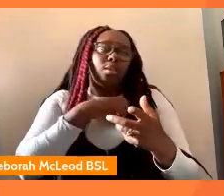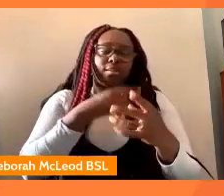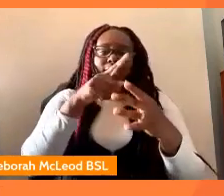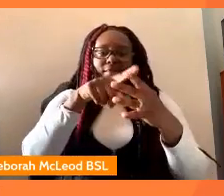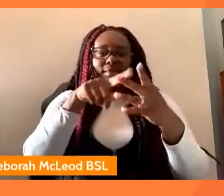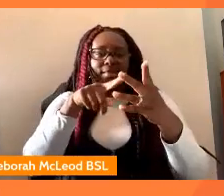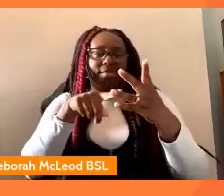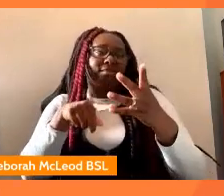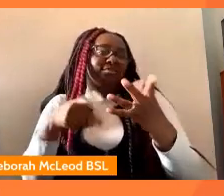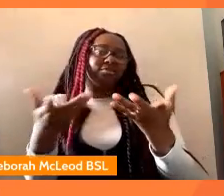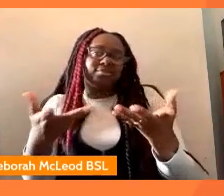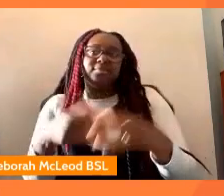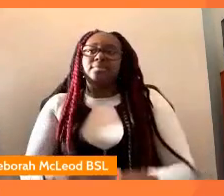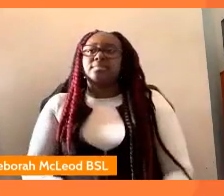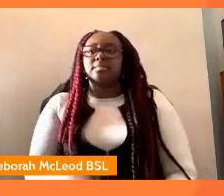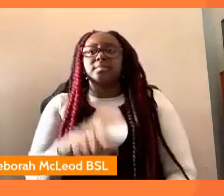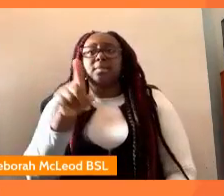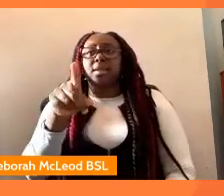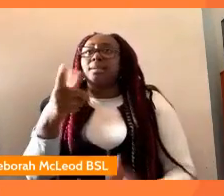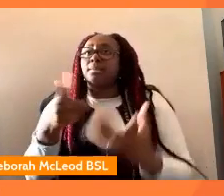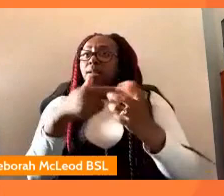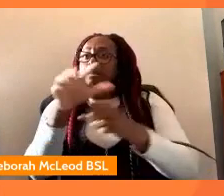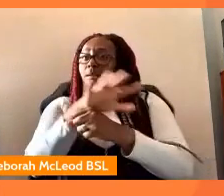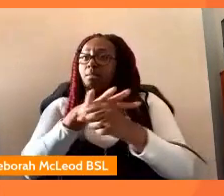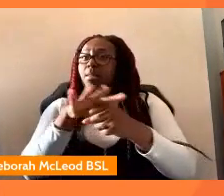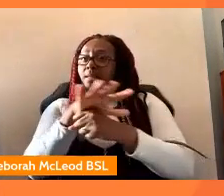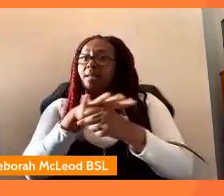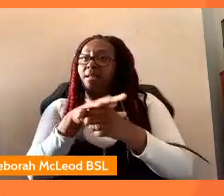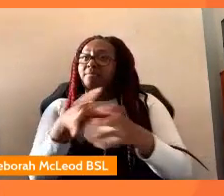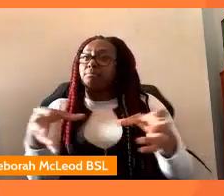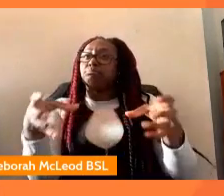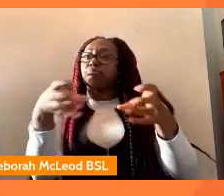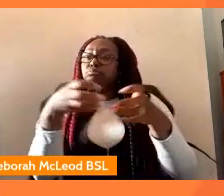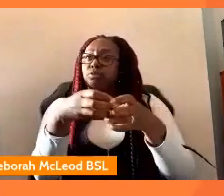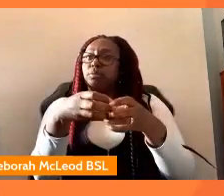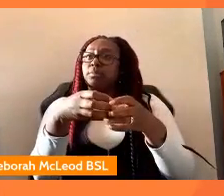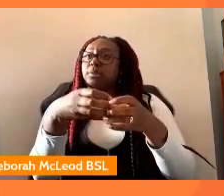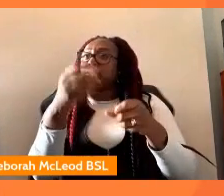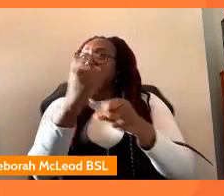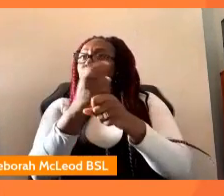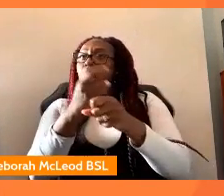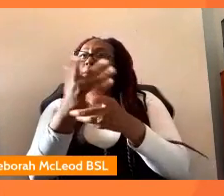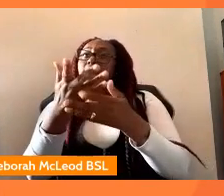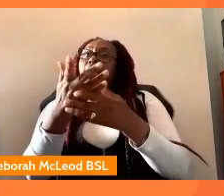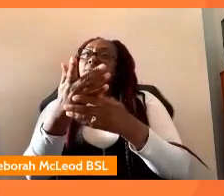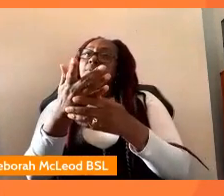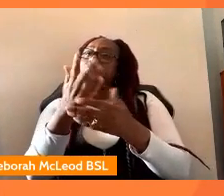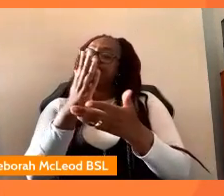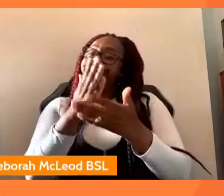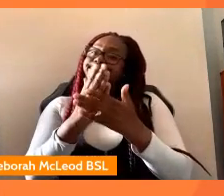It feels that that is another area whereas a sector we need to talk about and be honest and make sure that everyone is remunerated